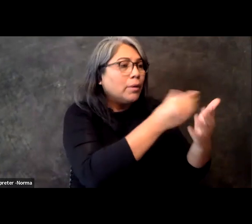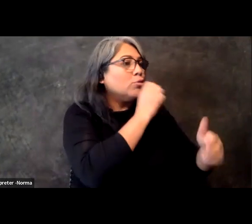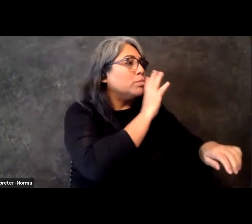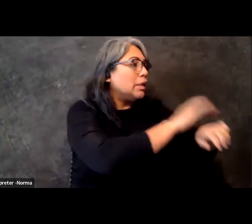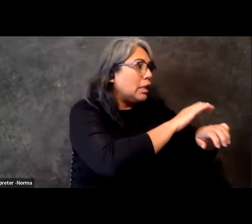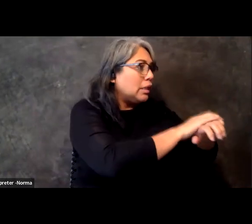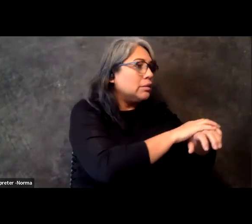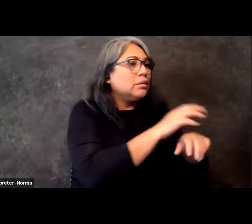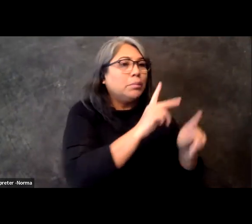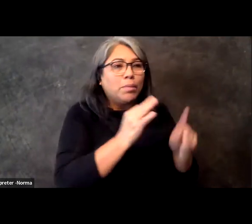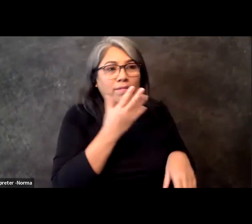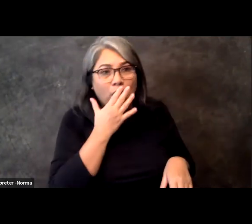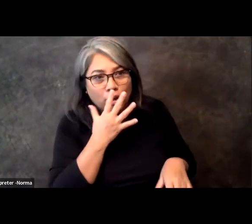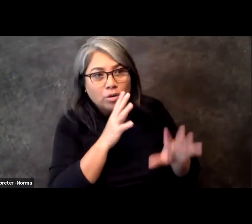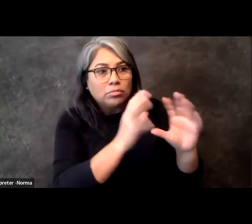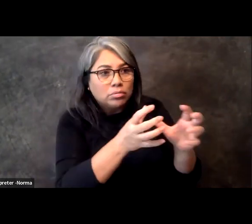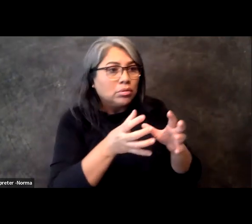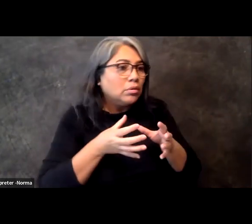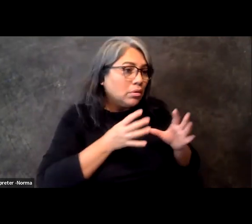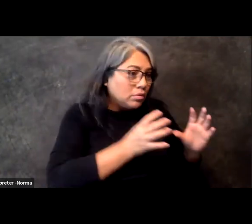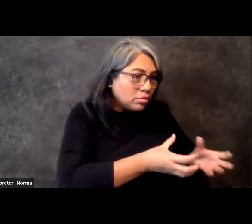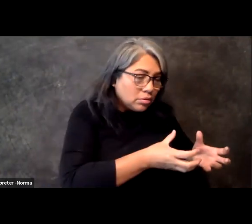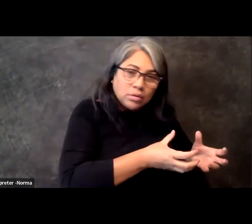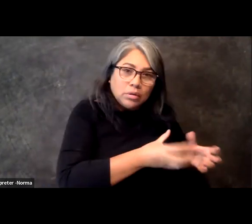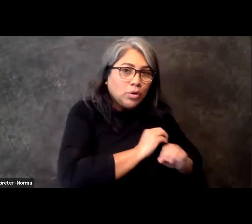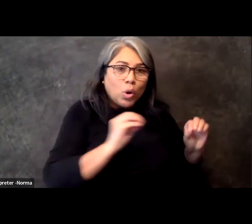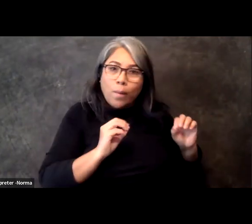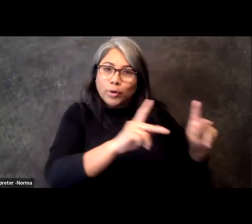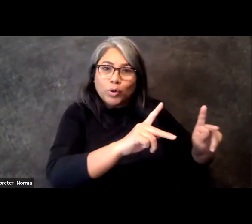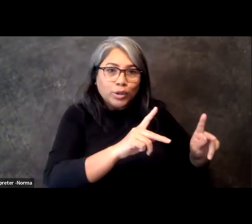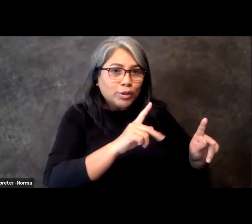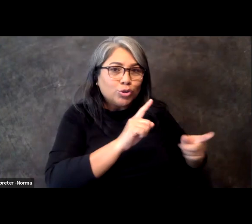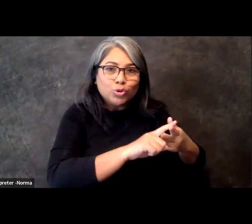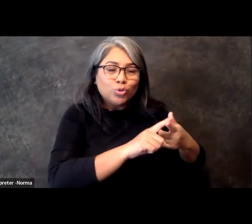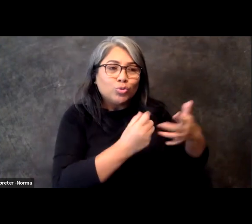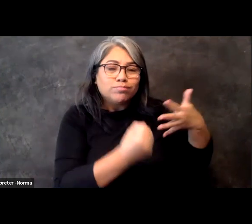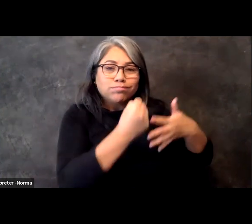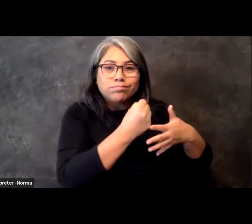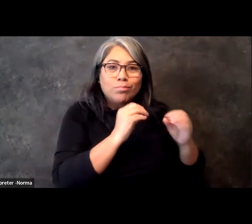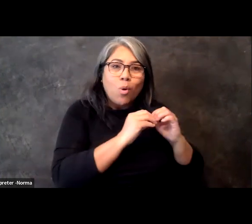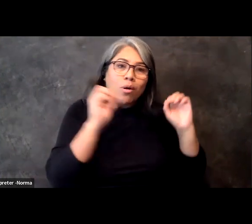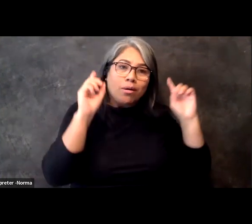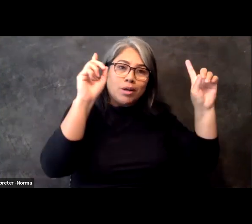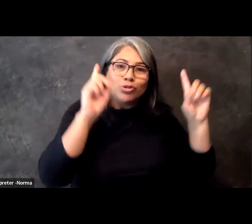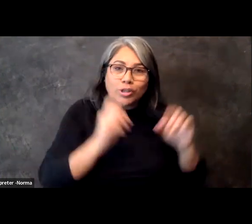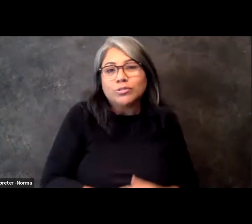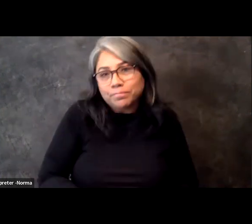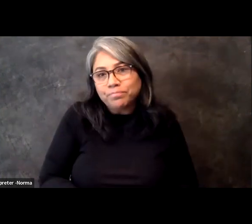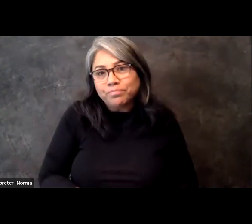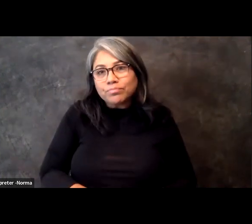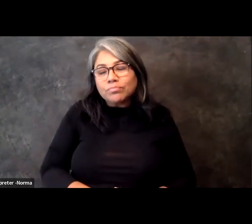color. and who have not had the opportunity to get a higher education. We have recently,